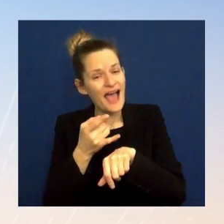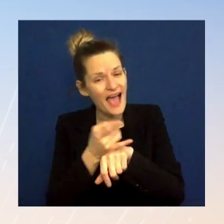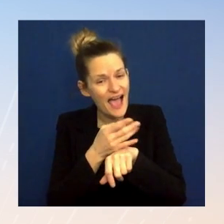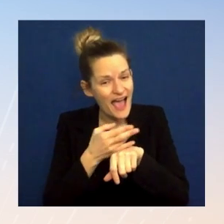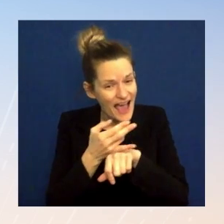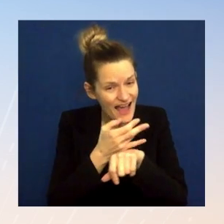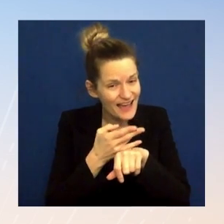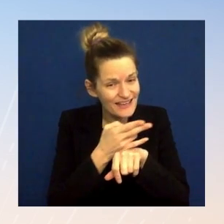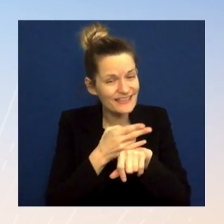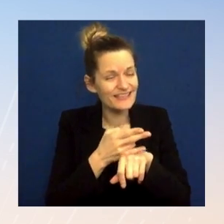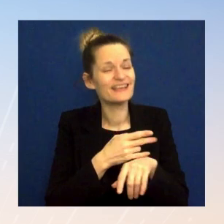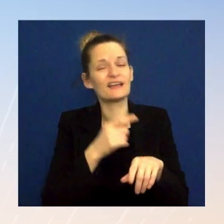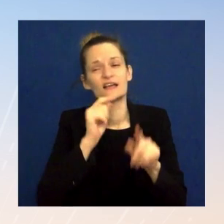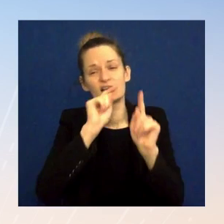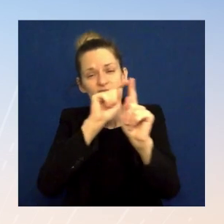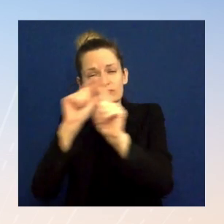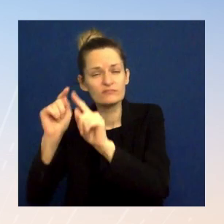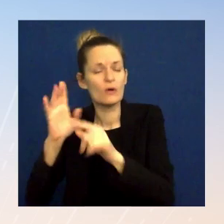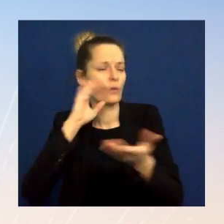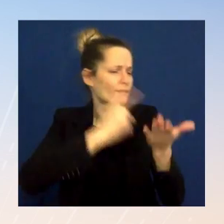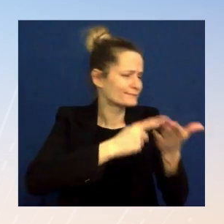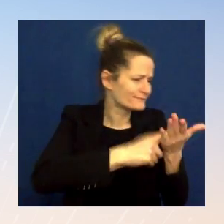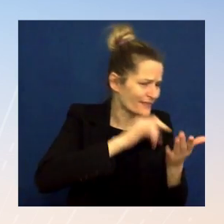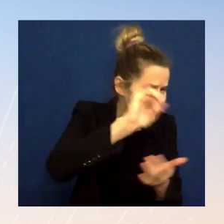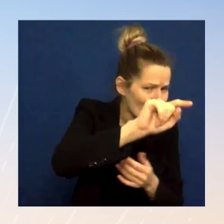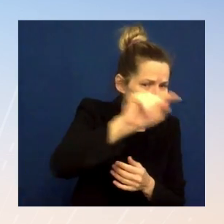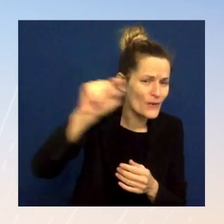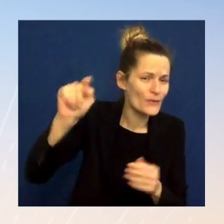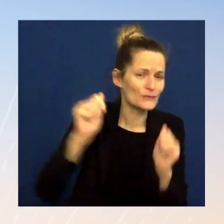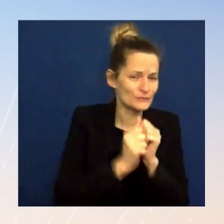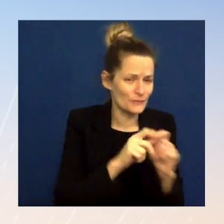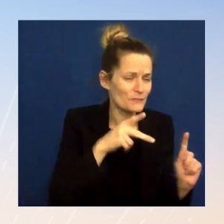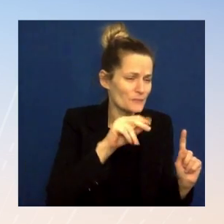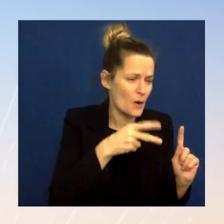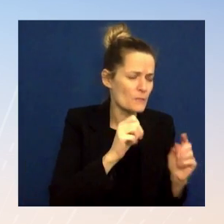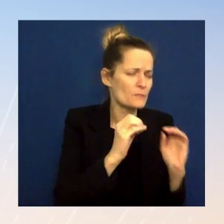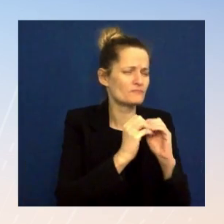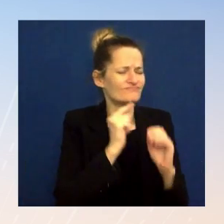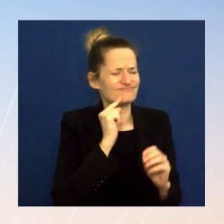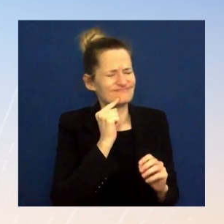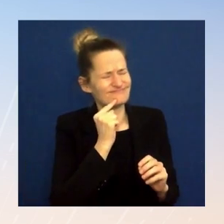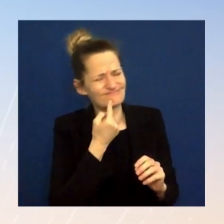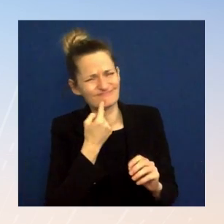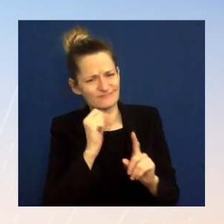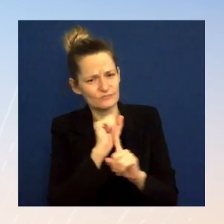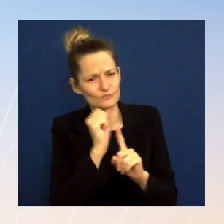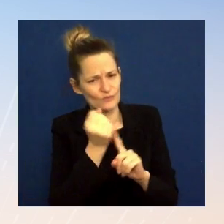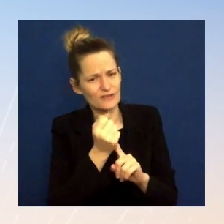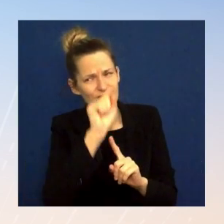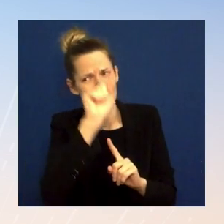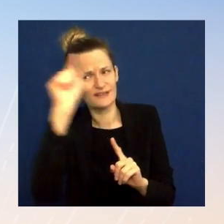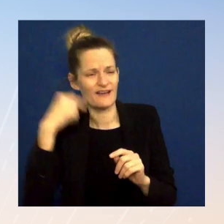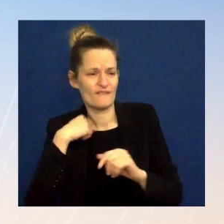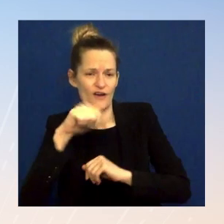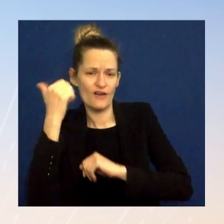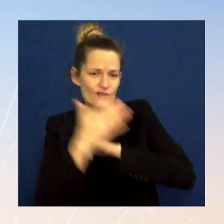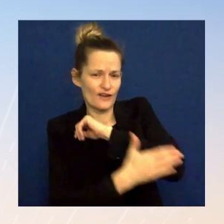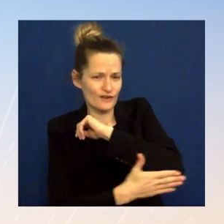is an acute situation as it respects the creeping encroachment of the gangs